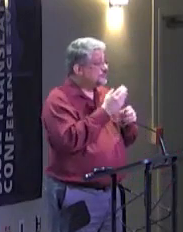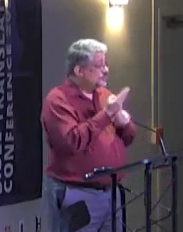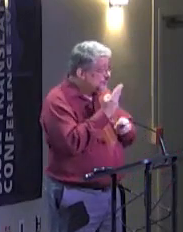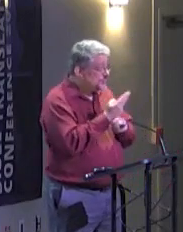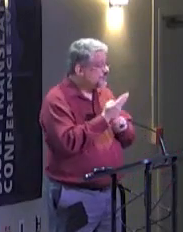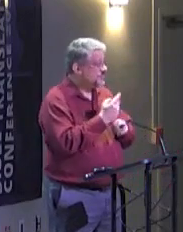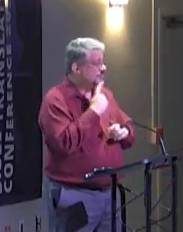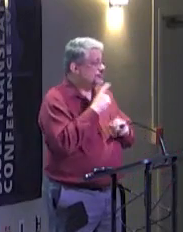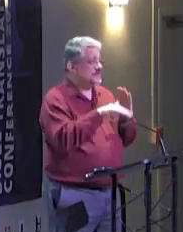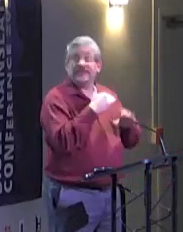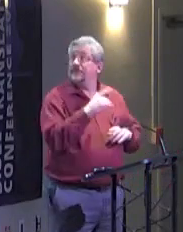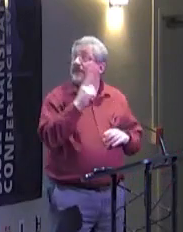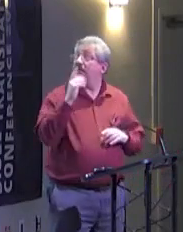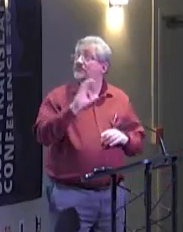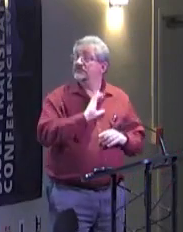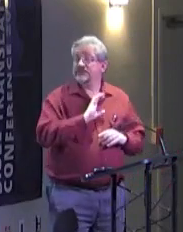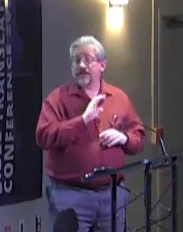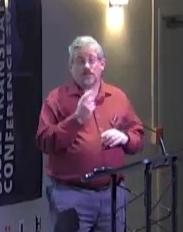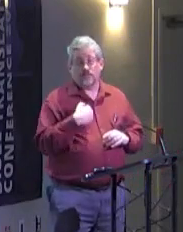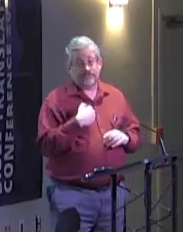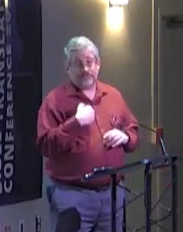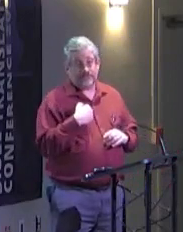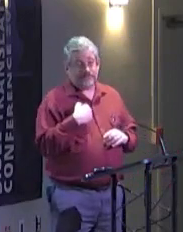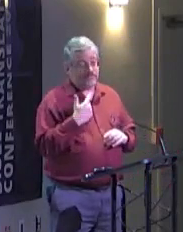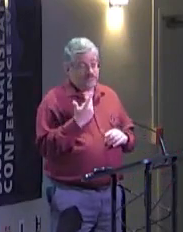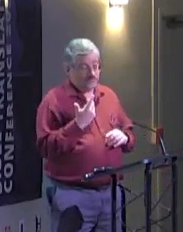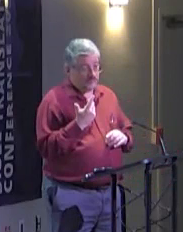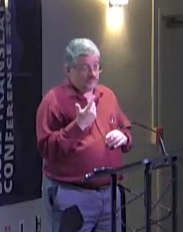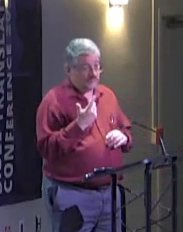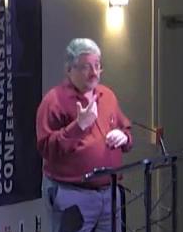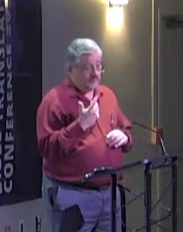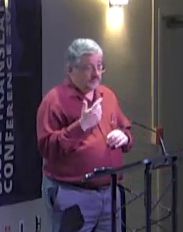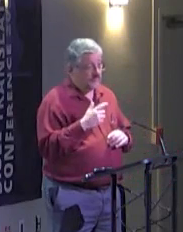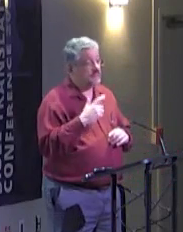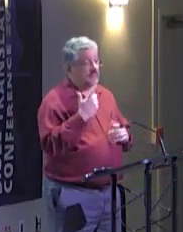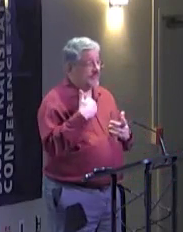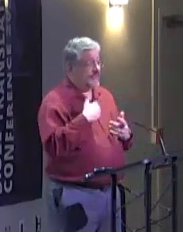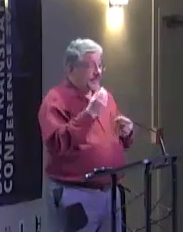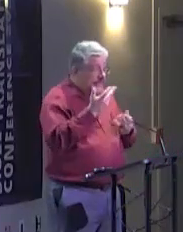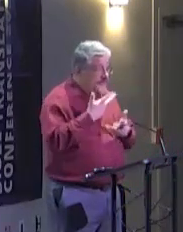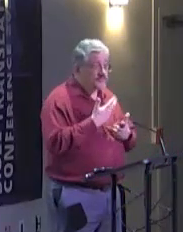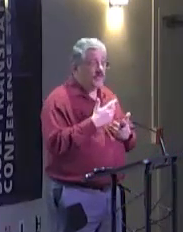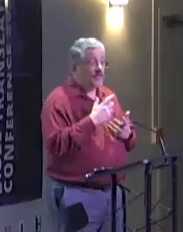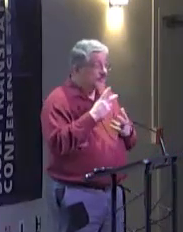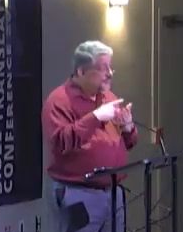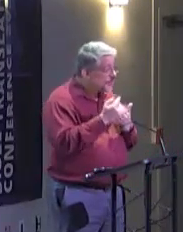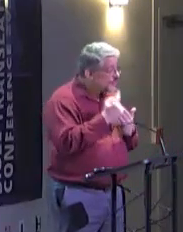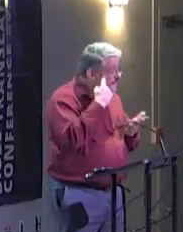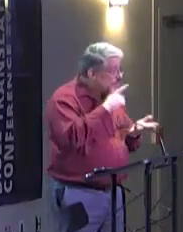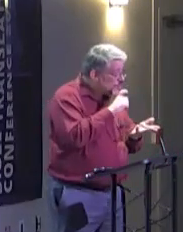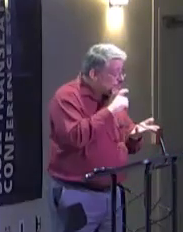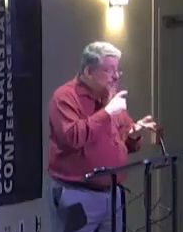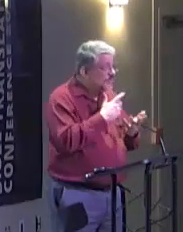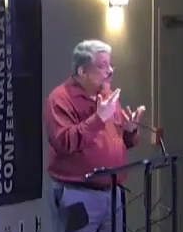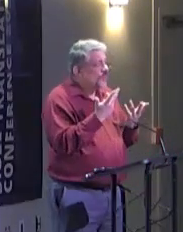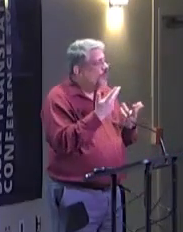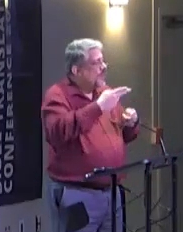In terms of how you access it and use it is simply email. Kyle or myself.